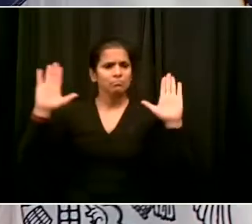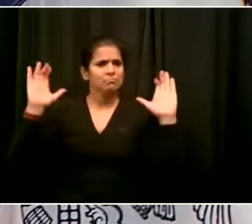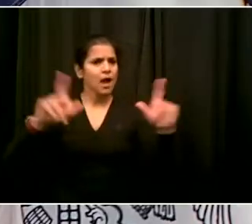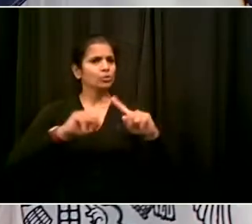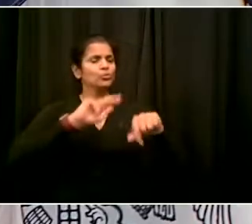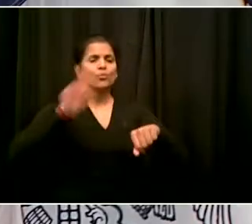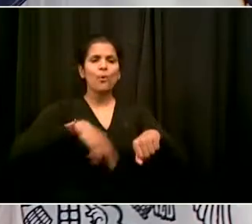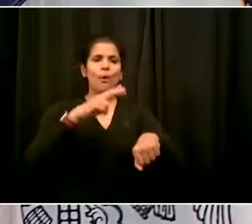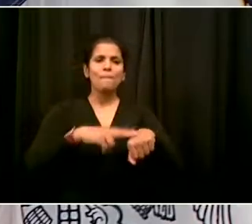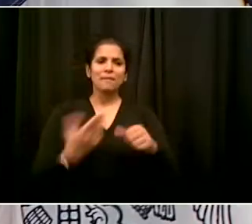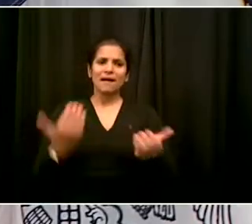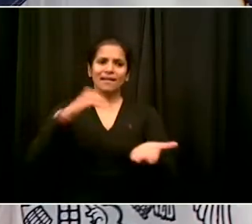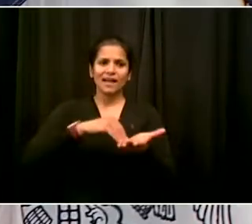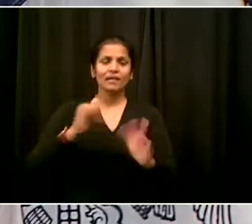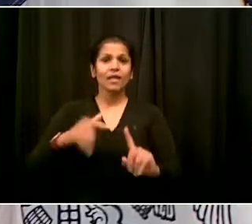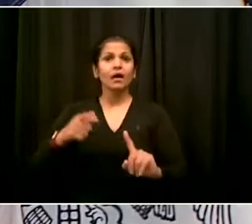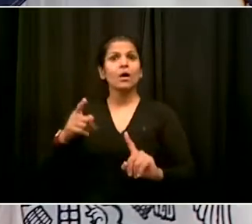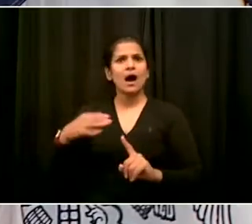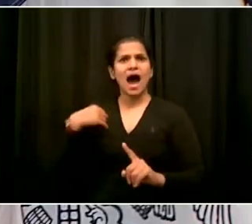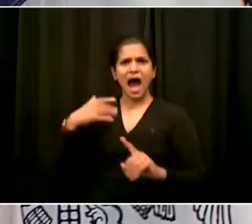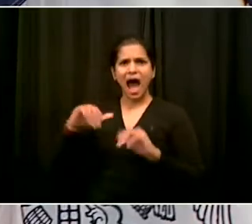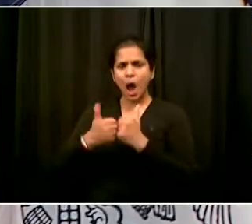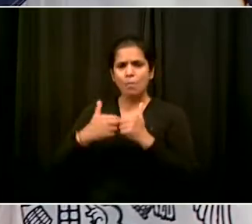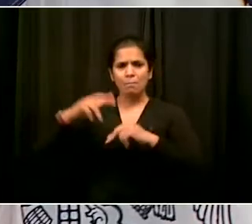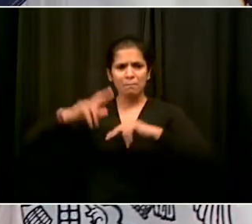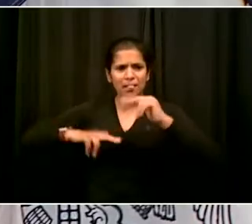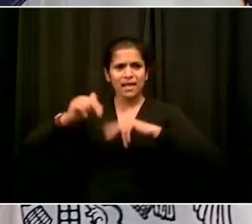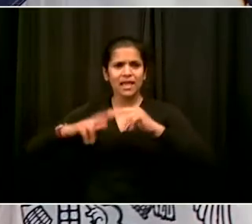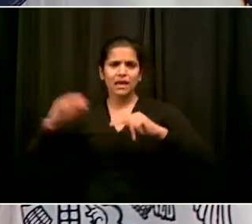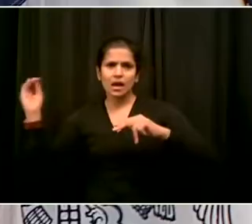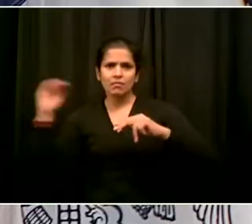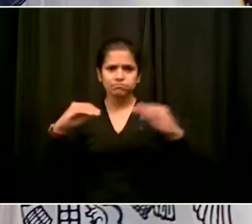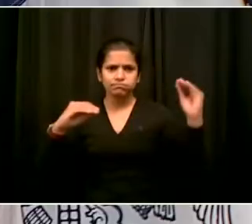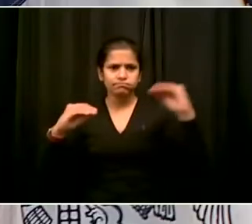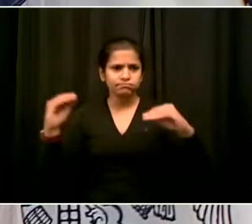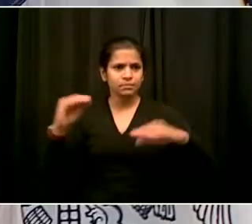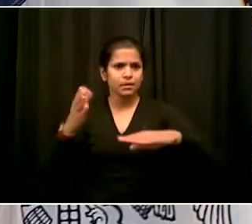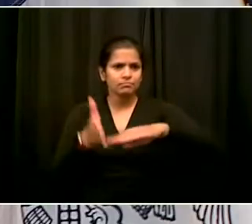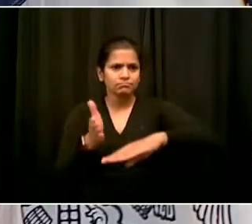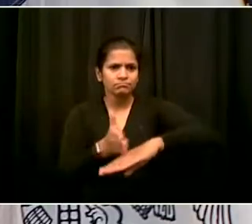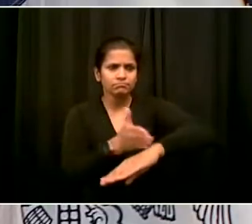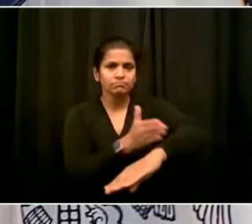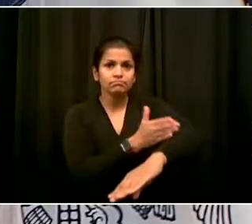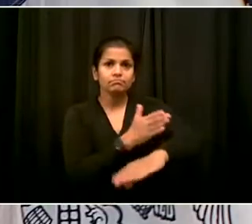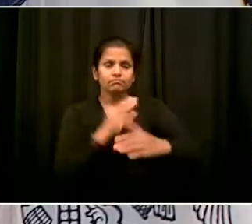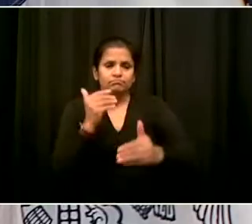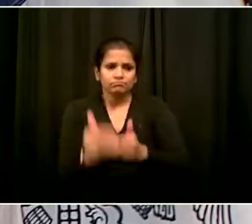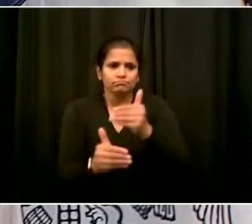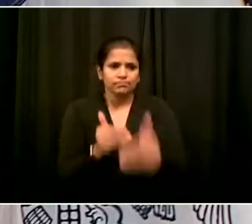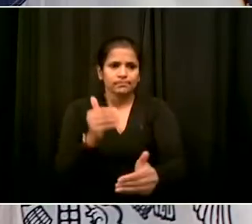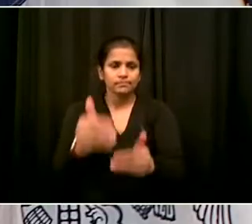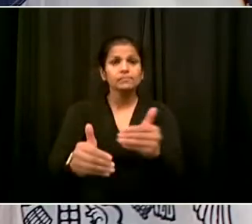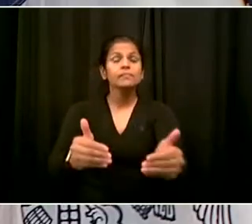WE'RE GOING, HOW WE'RE GOING TO DEFEAT THIS VIRUS ONCE ANDD FOR